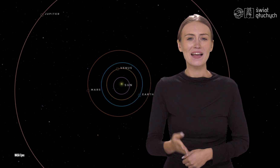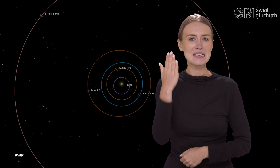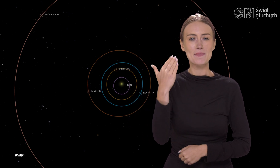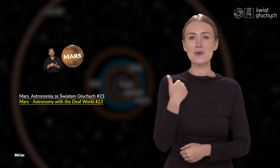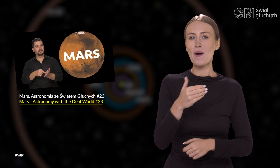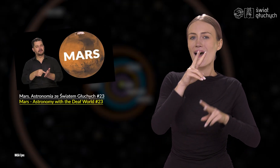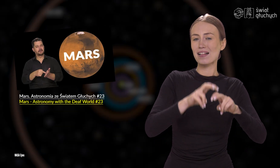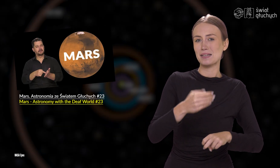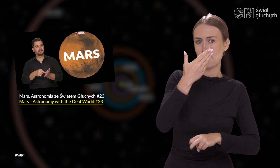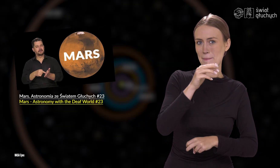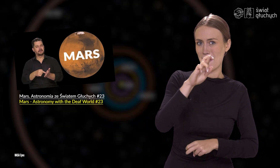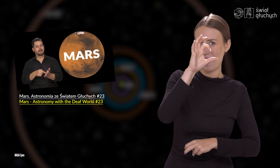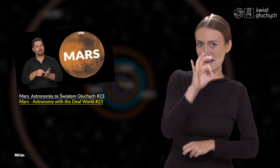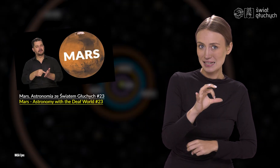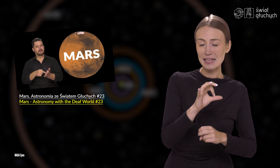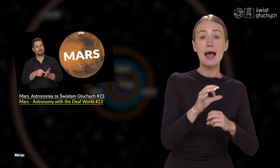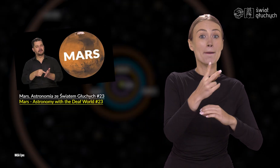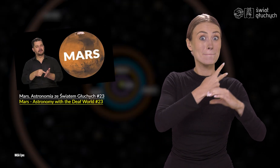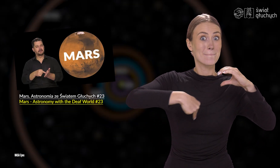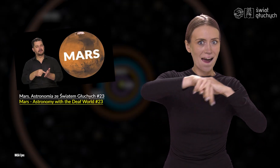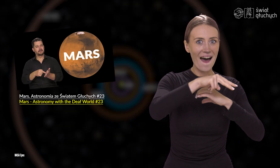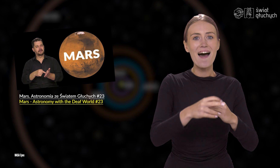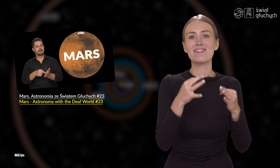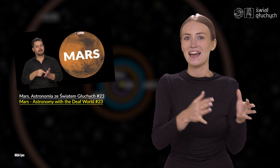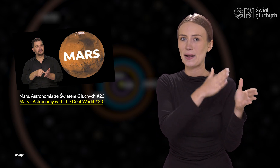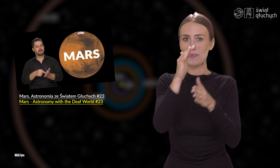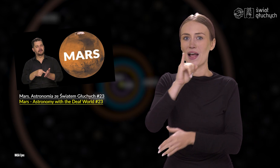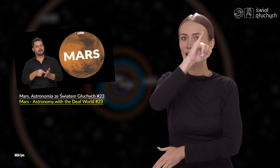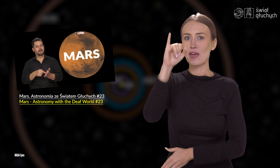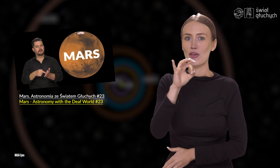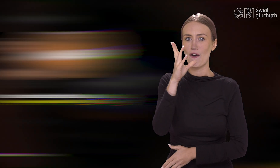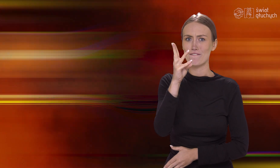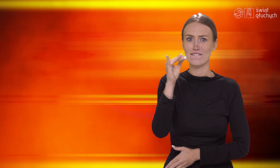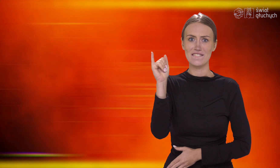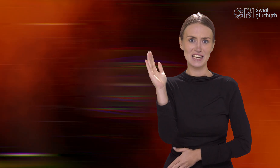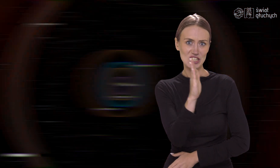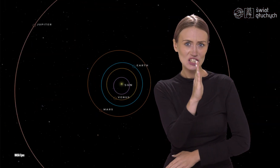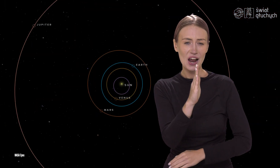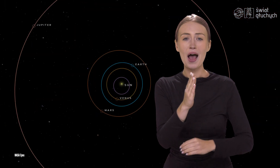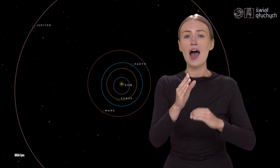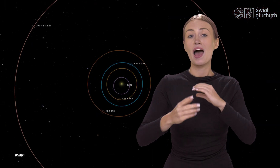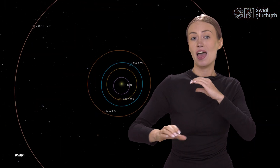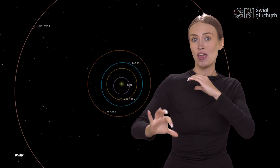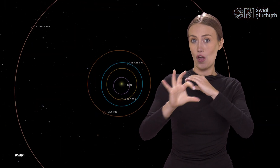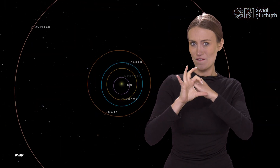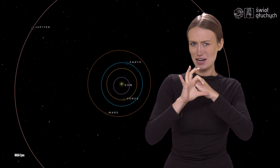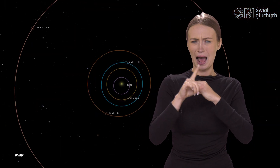The last planet we talked about was Mars. So today we’ll explore the next planet — Jupiter.